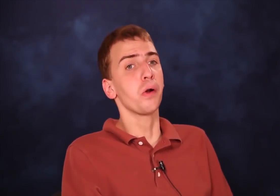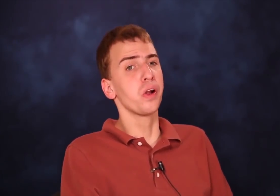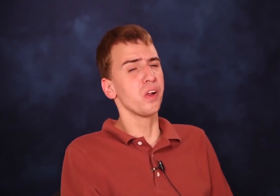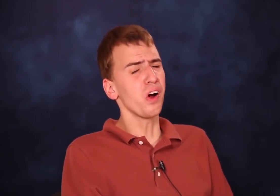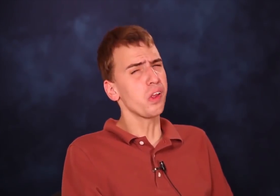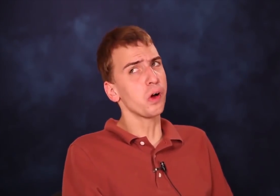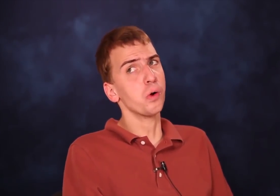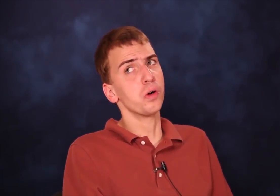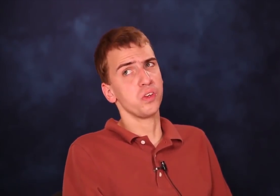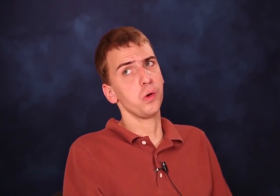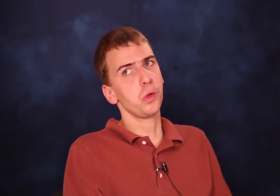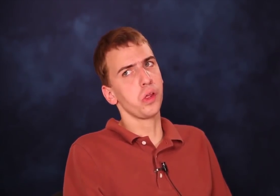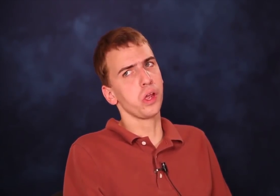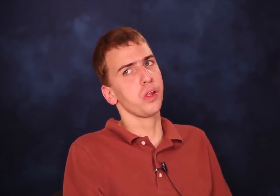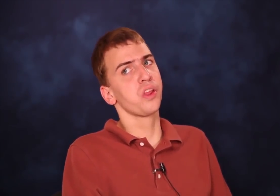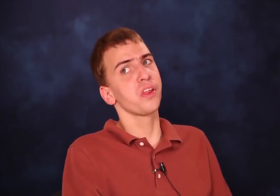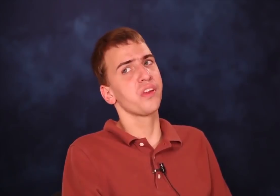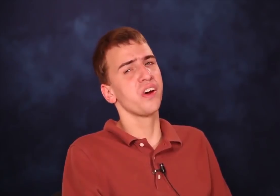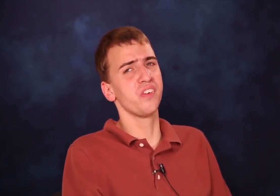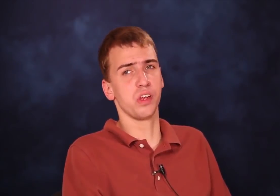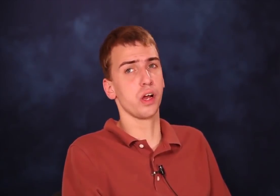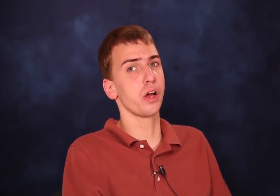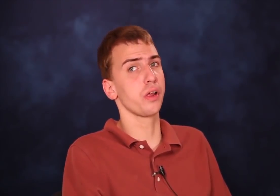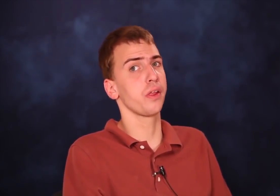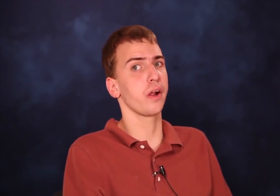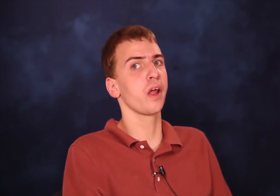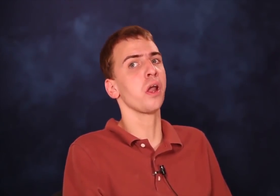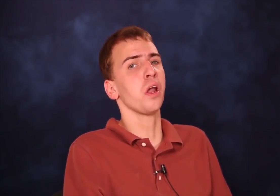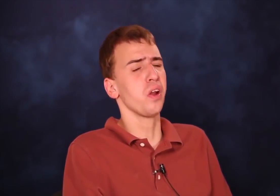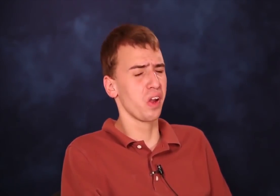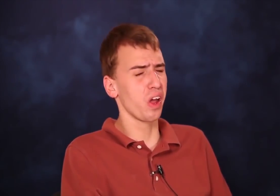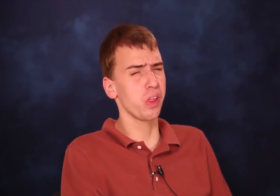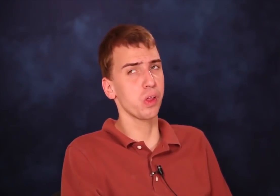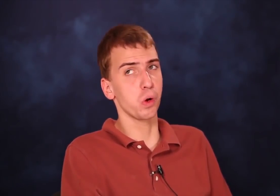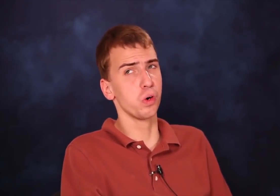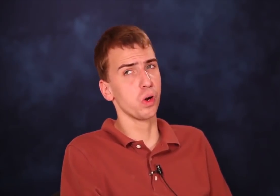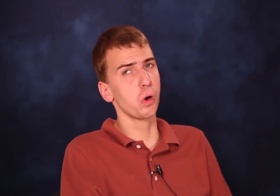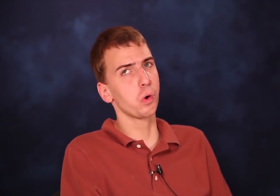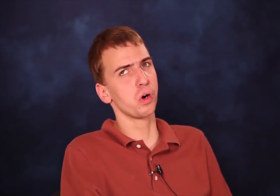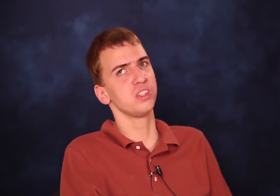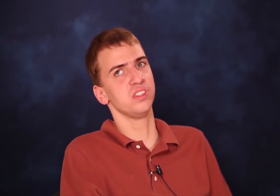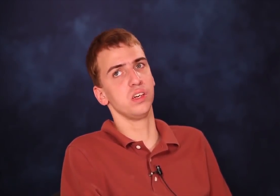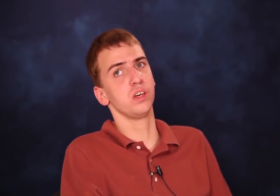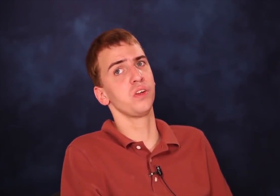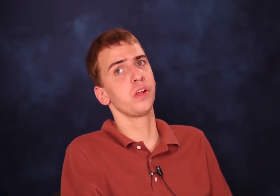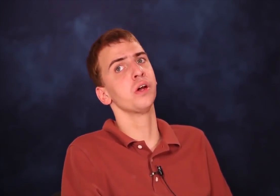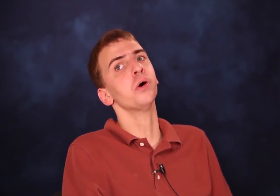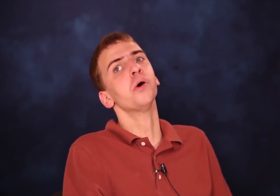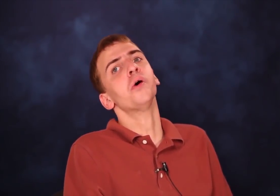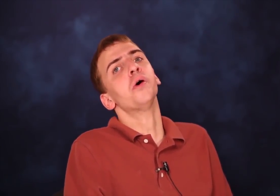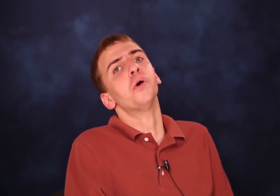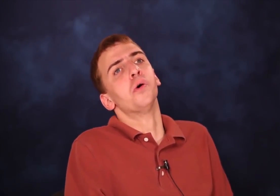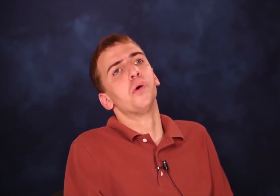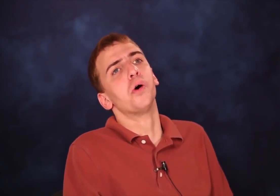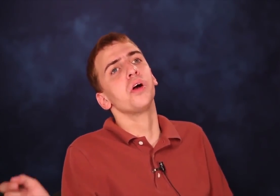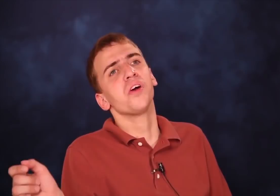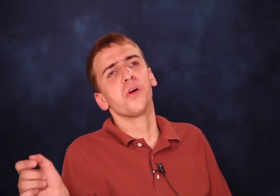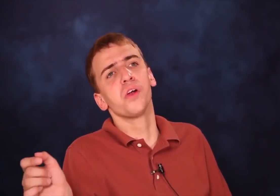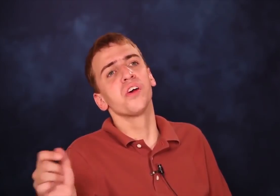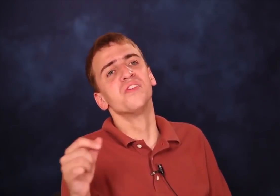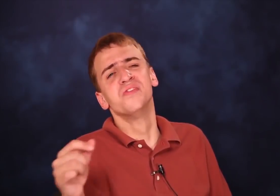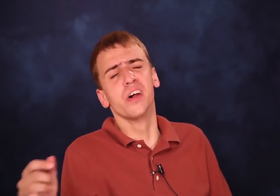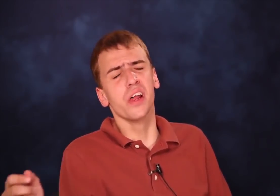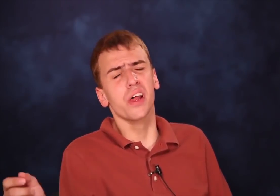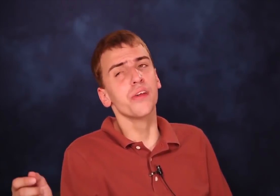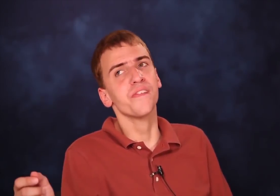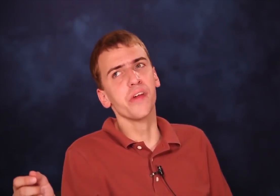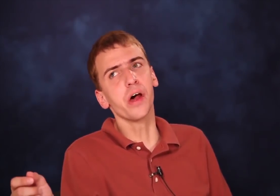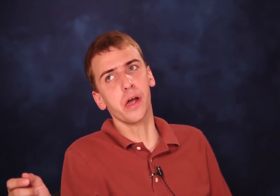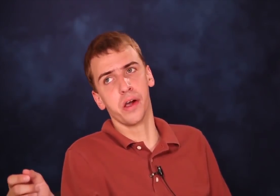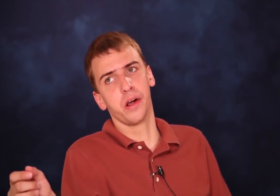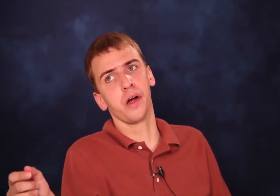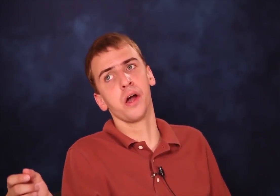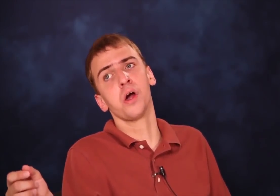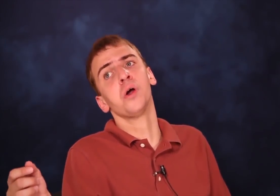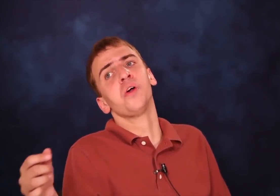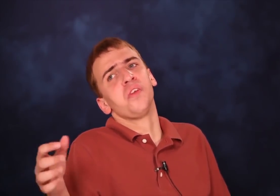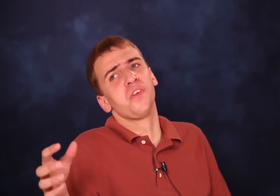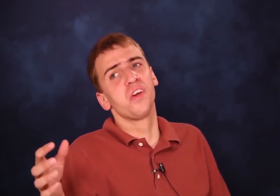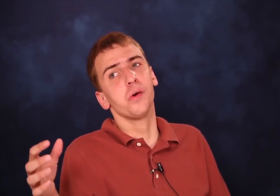You can also do things such as ask yes or no questions or use a fill-in-the-blank to